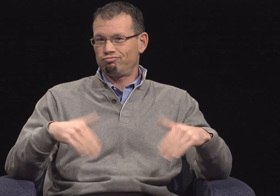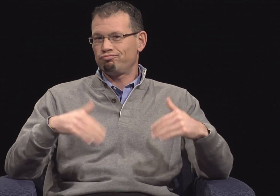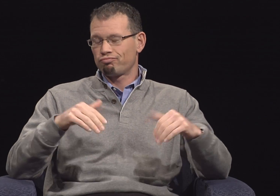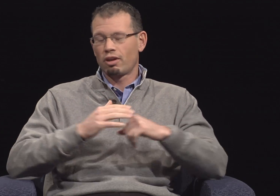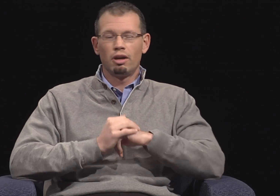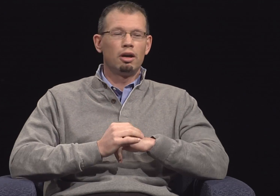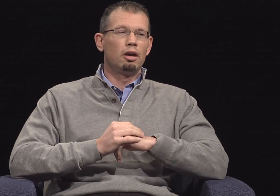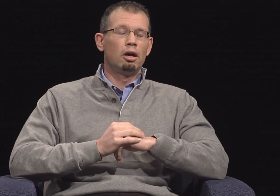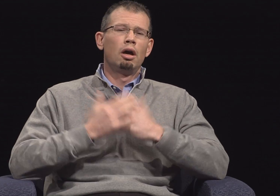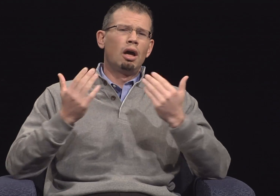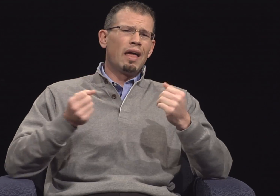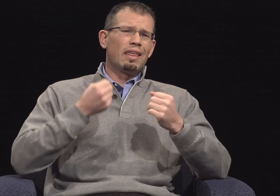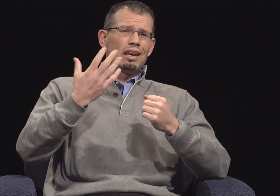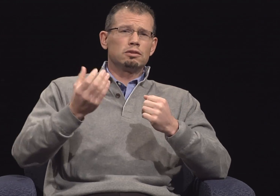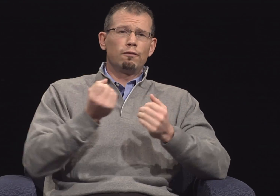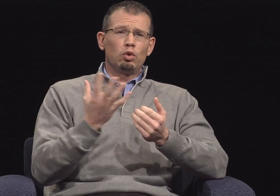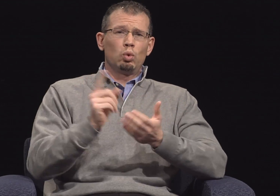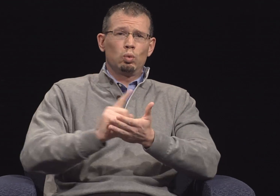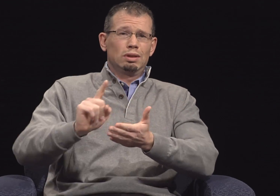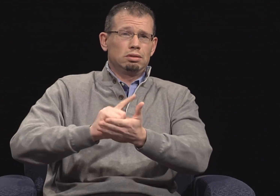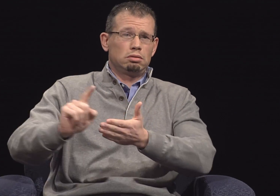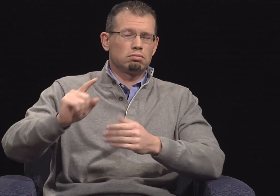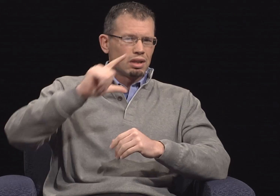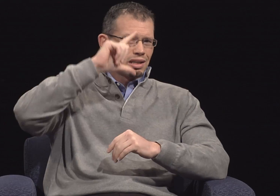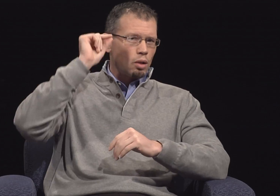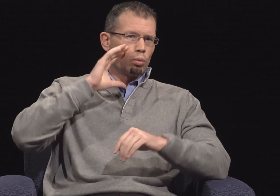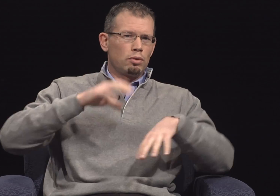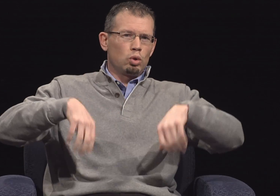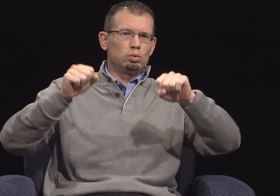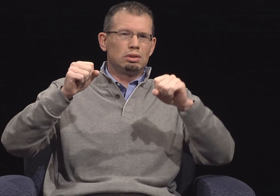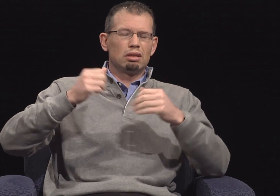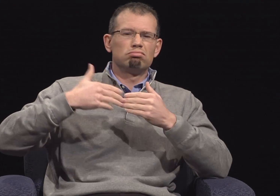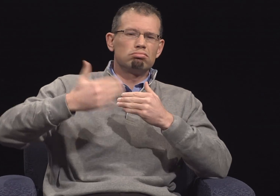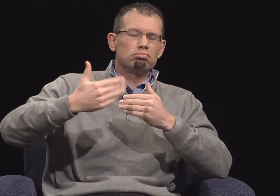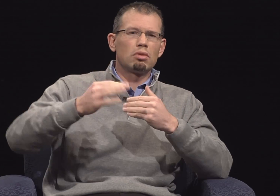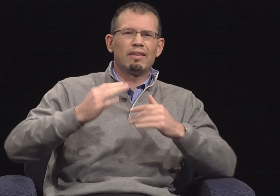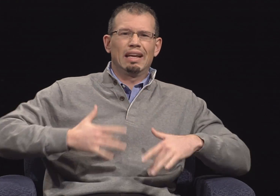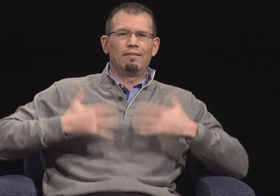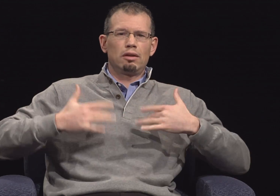Over the next several weeks, Gallaudet will be holding a number of celebrations in honor